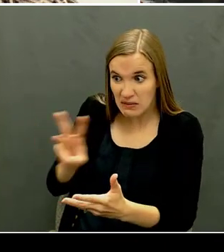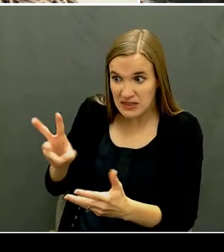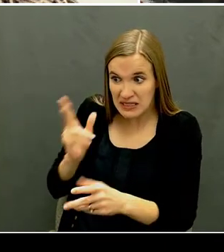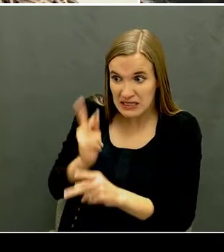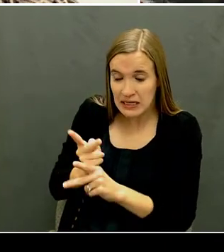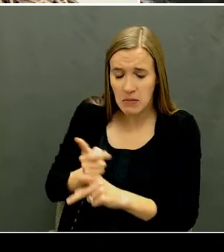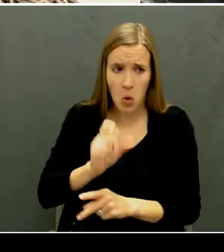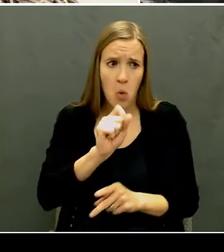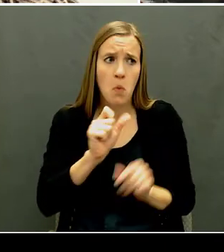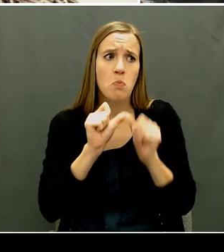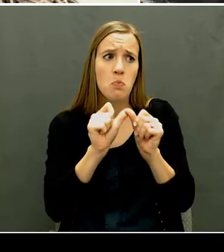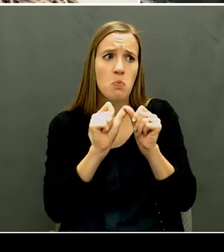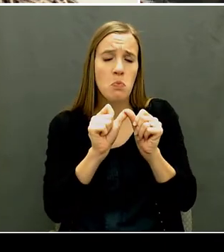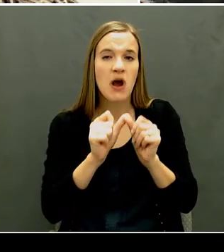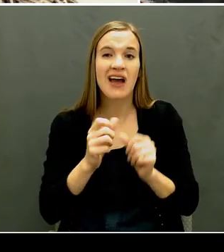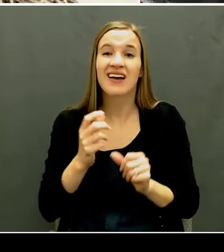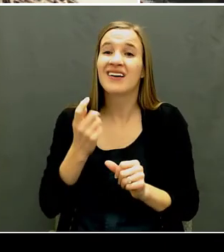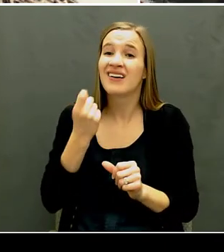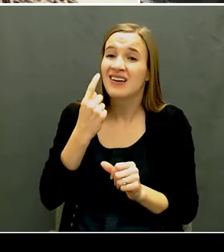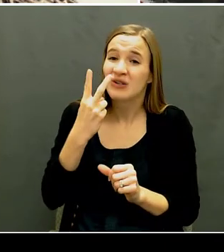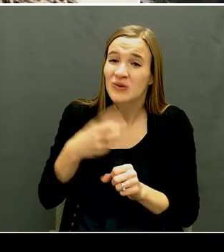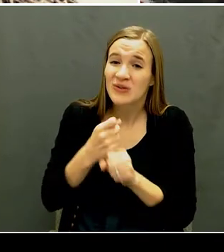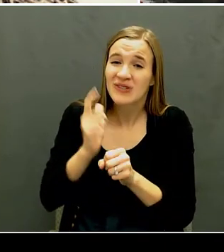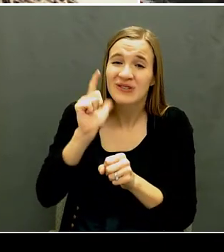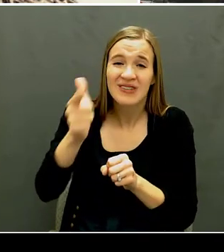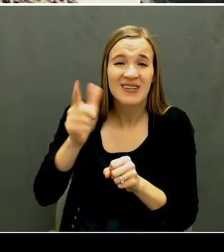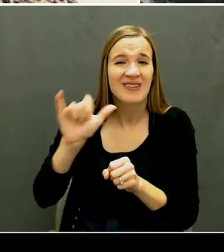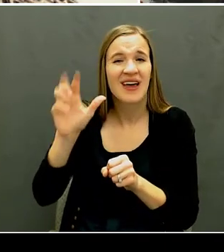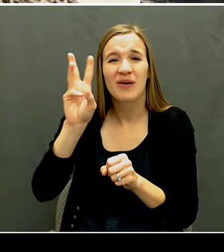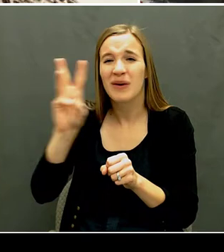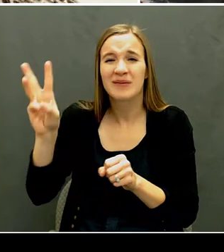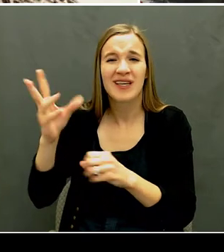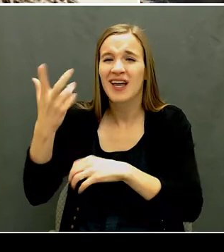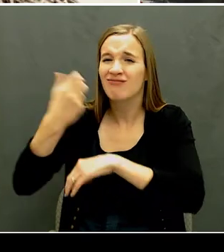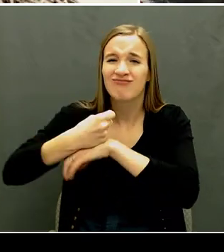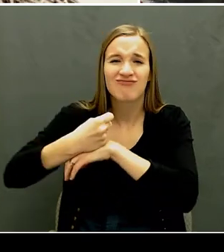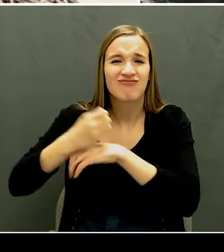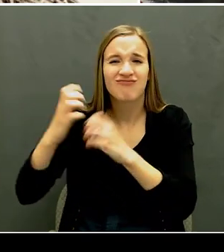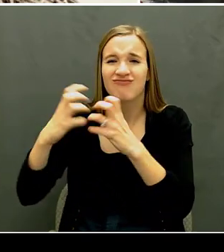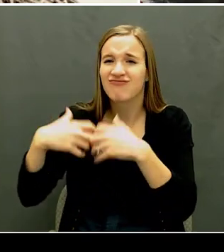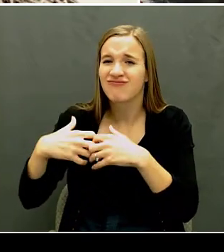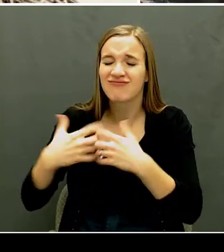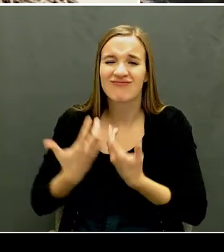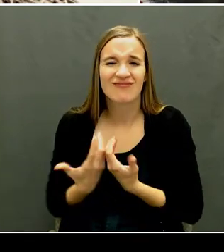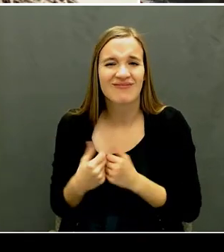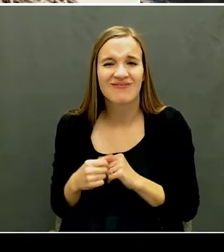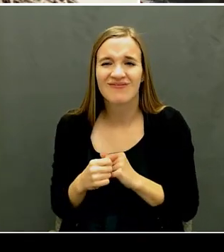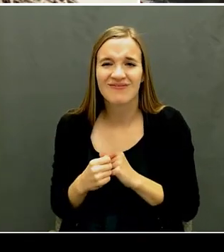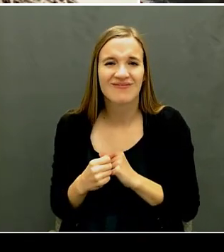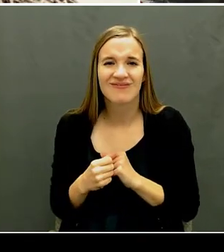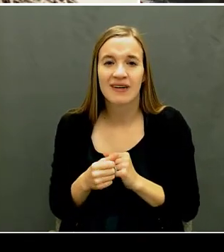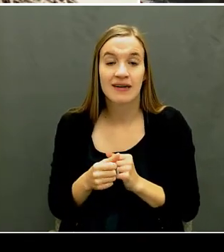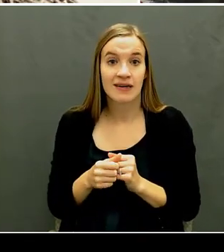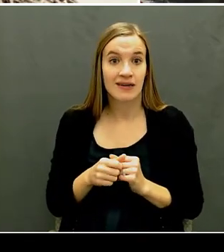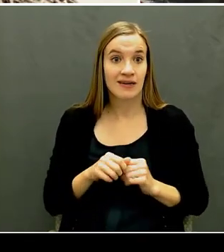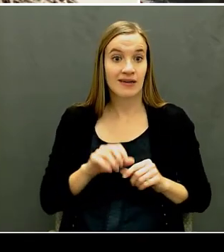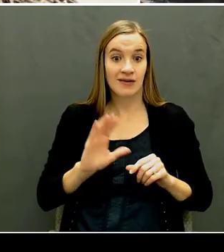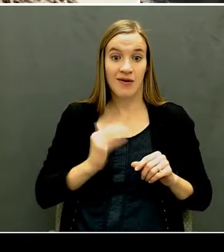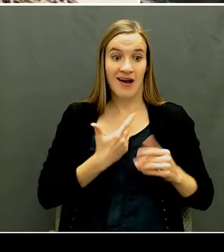it disappeared. So there's a little bit of content out there. Unfortunately, not as much as would